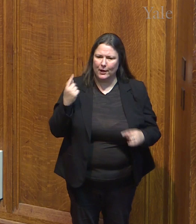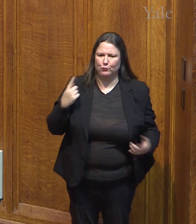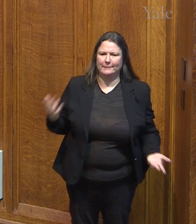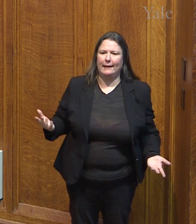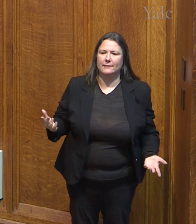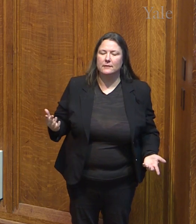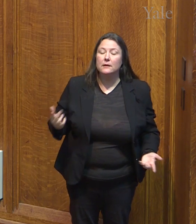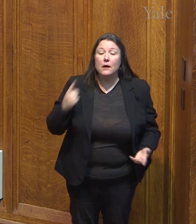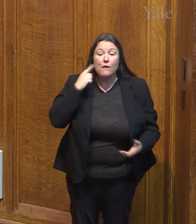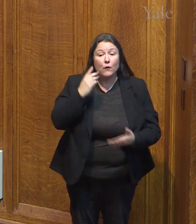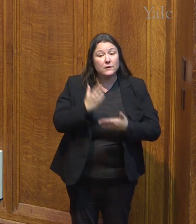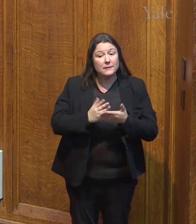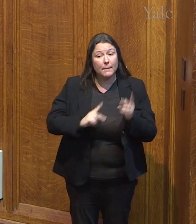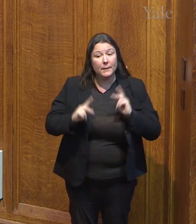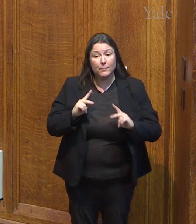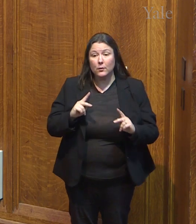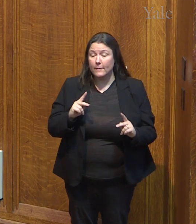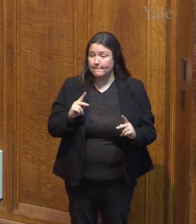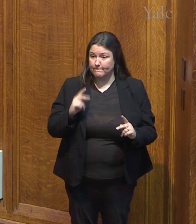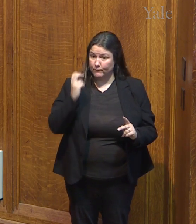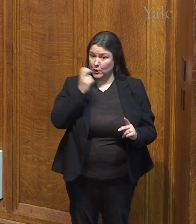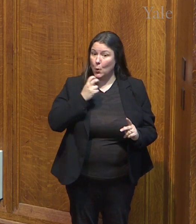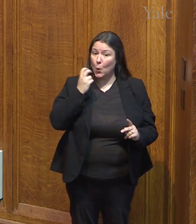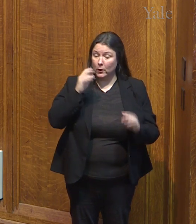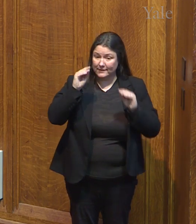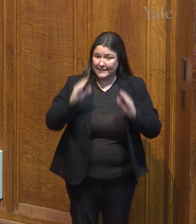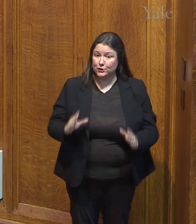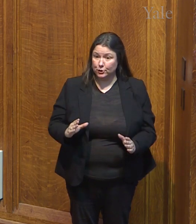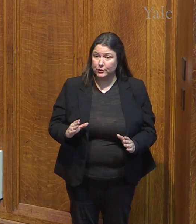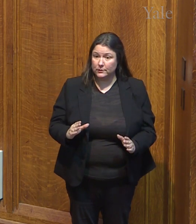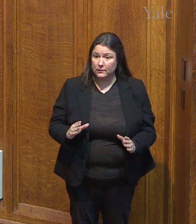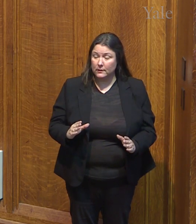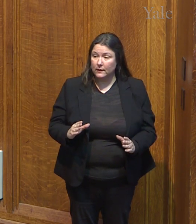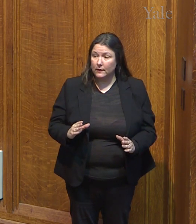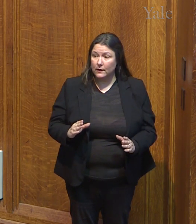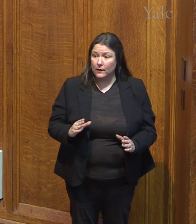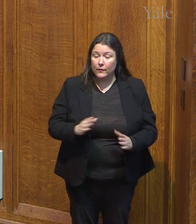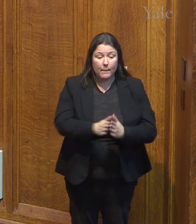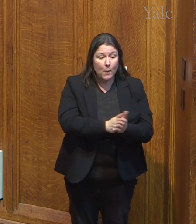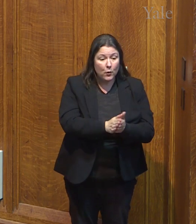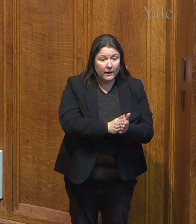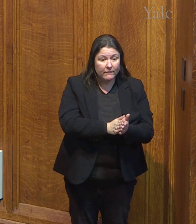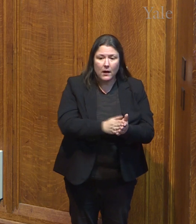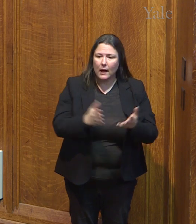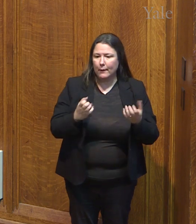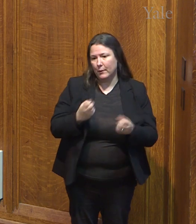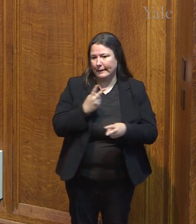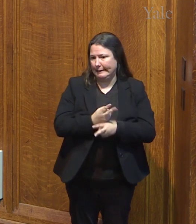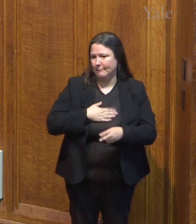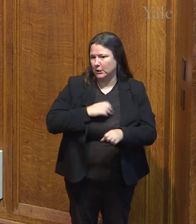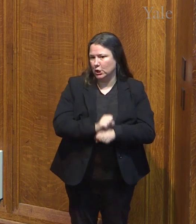For some, notably the oral teachers, the motive was the desire to keep their jobs.